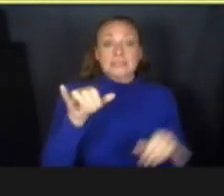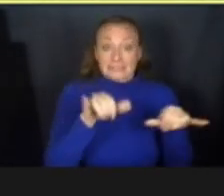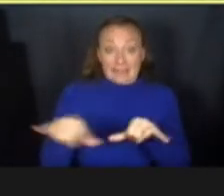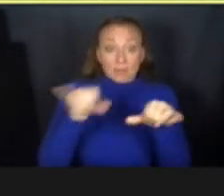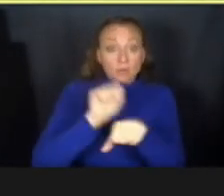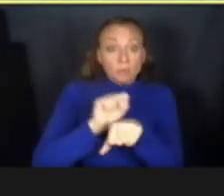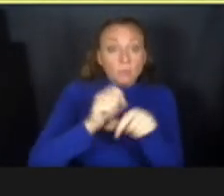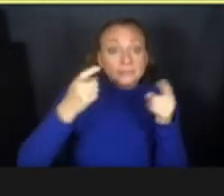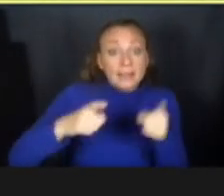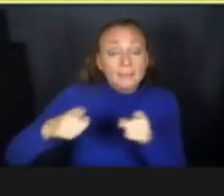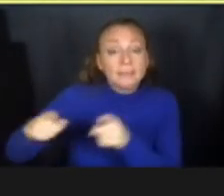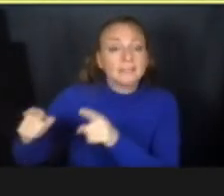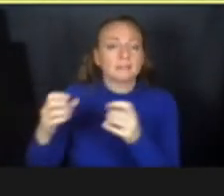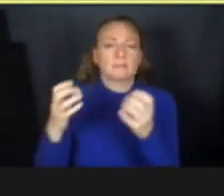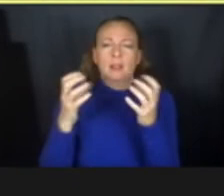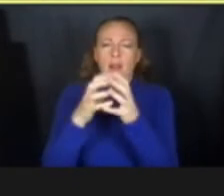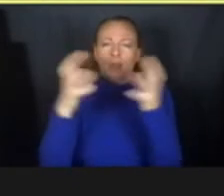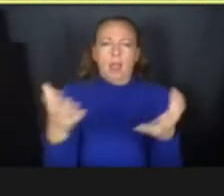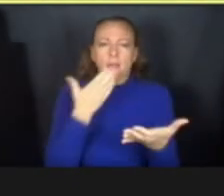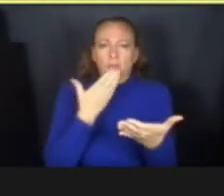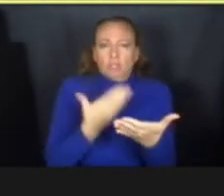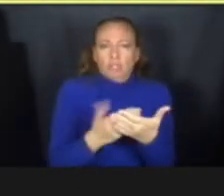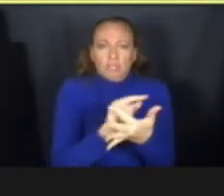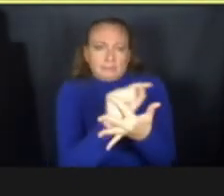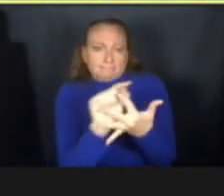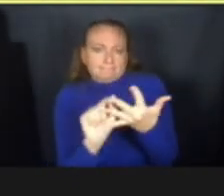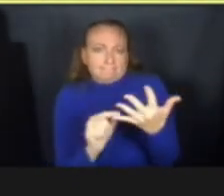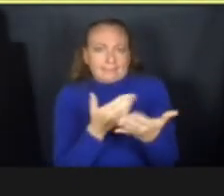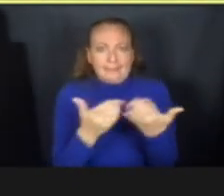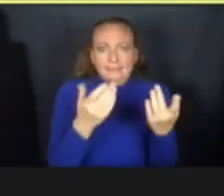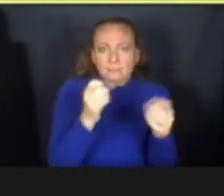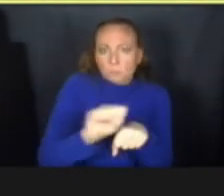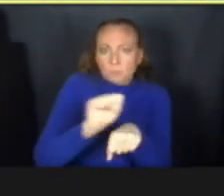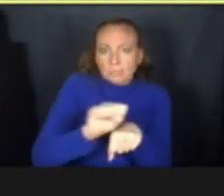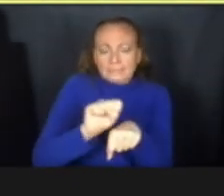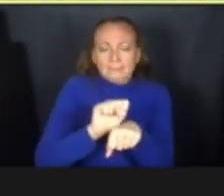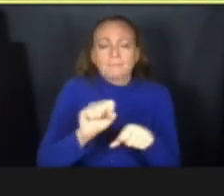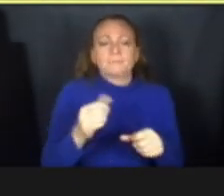Lots and lots of good moving parts. Wanna highlight our session